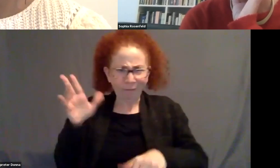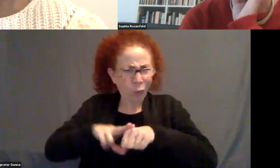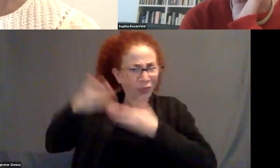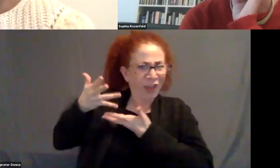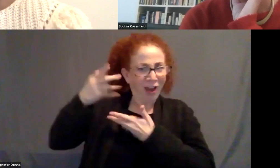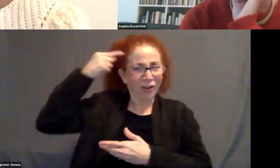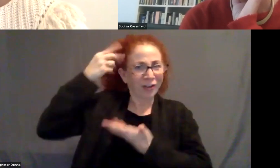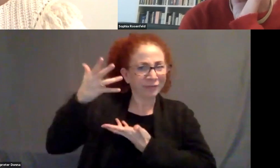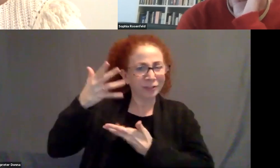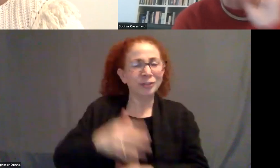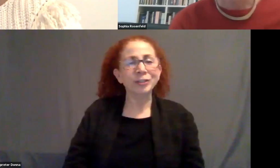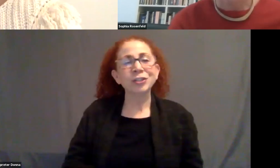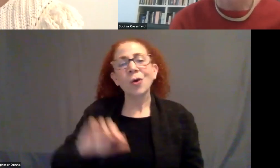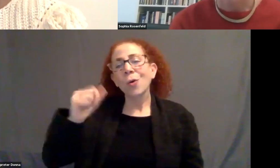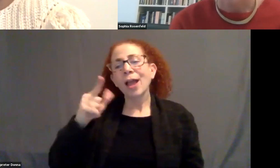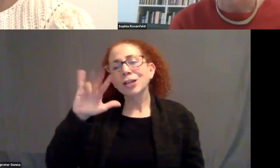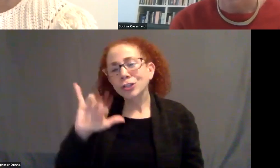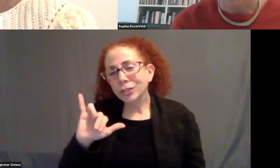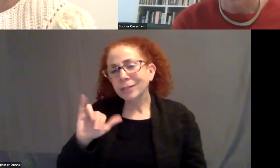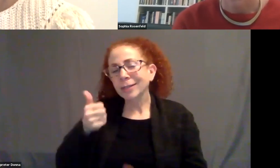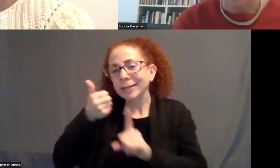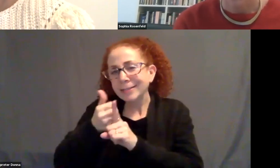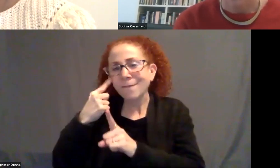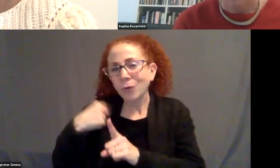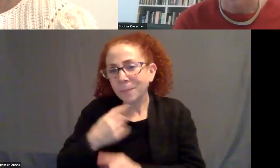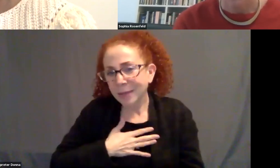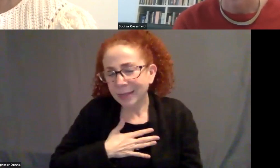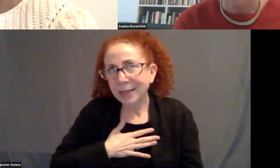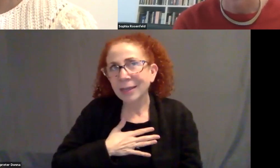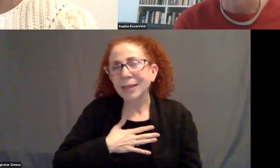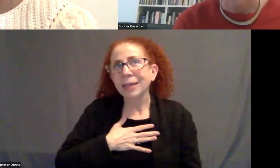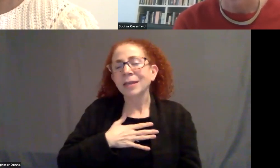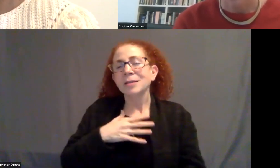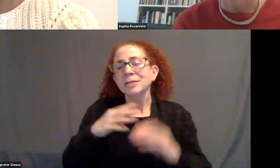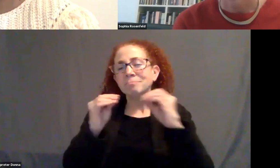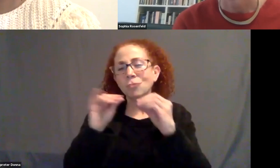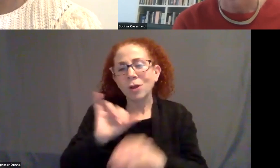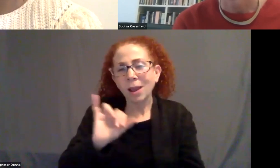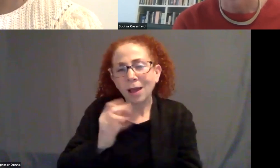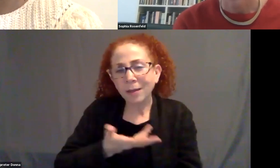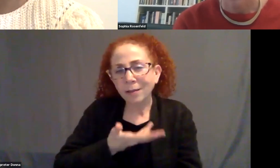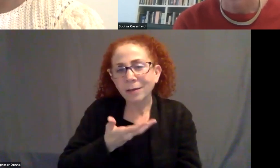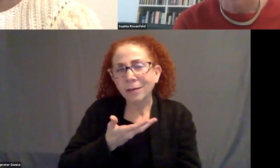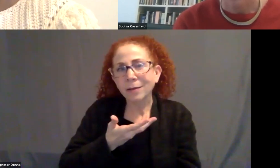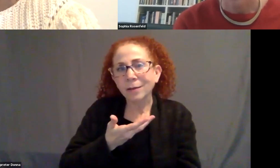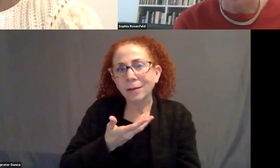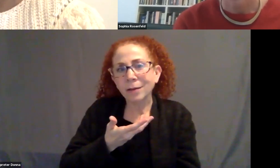I think for me, agency is closer to even consciousness